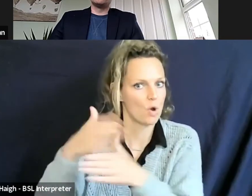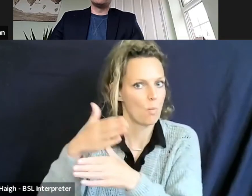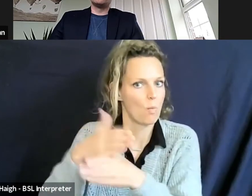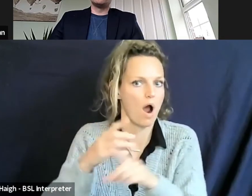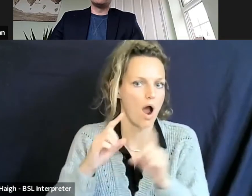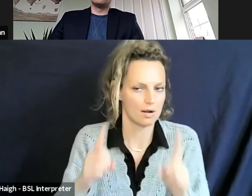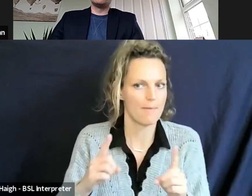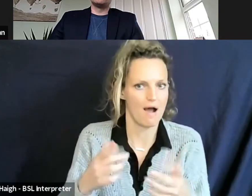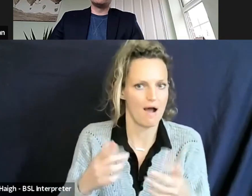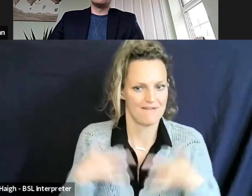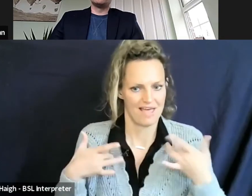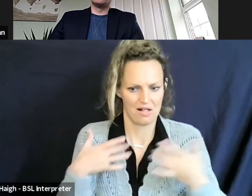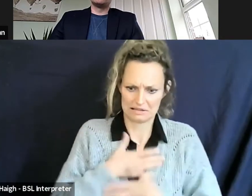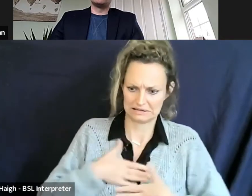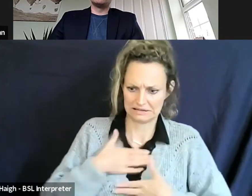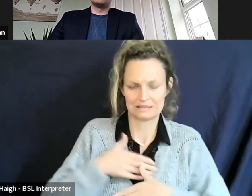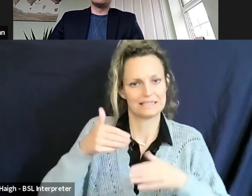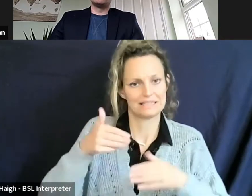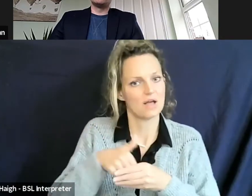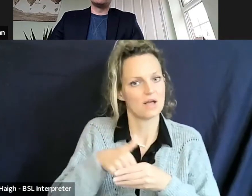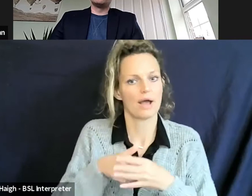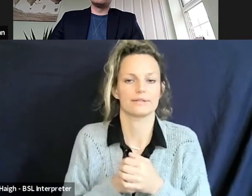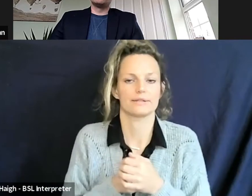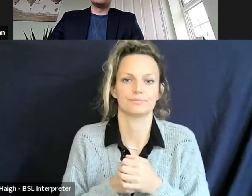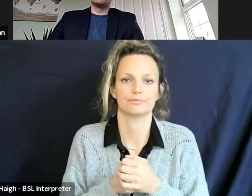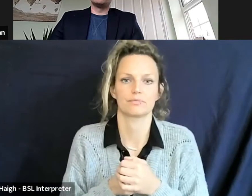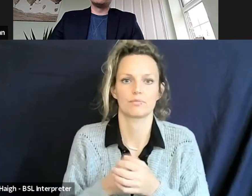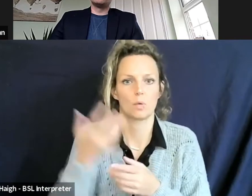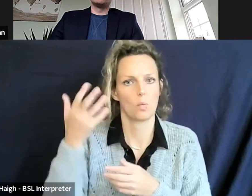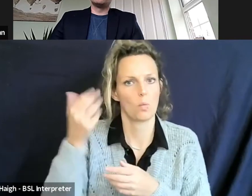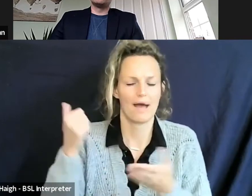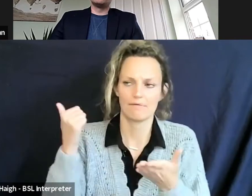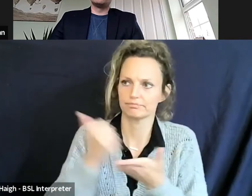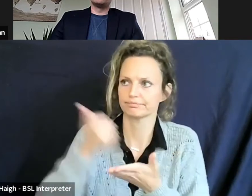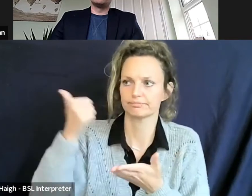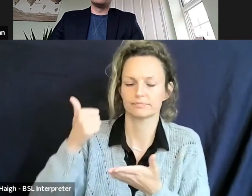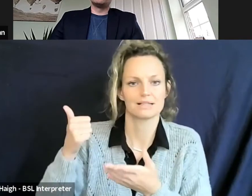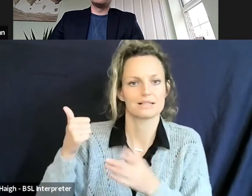in work can sometimes just be important as your physical disabilities, I've got that taxi to get us into work.